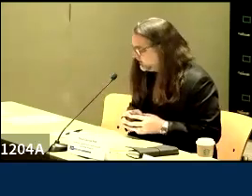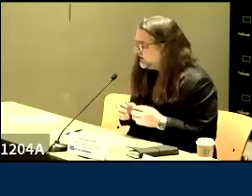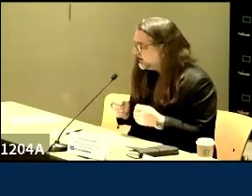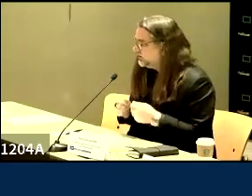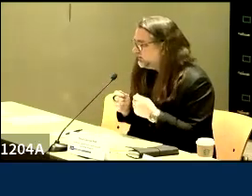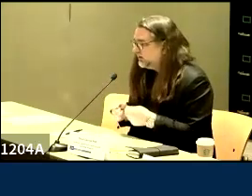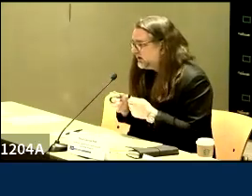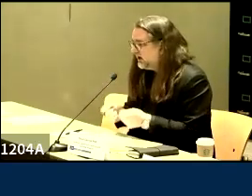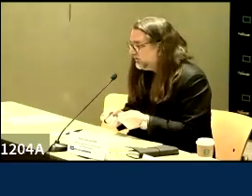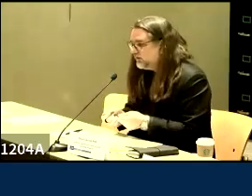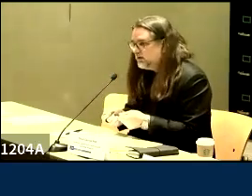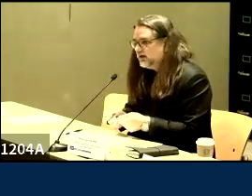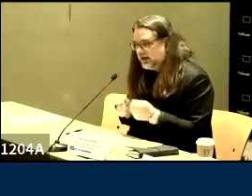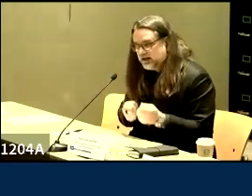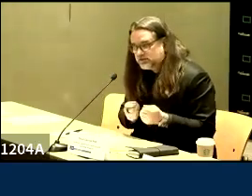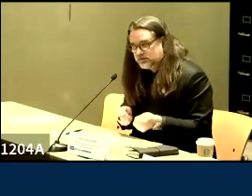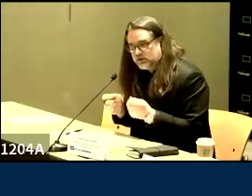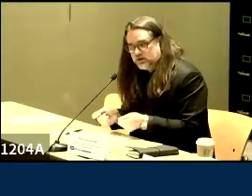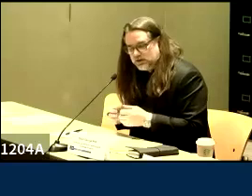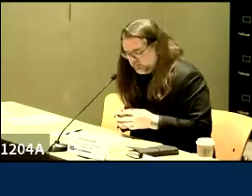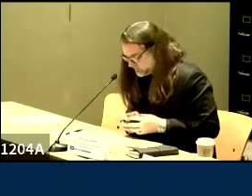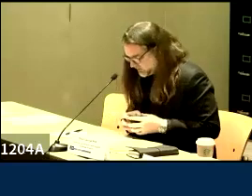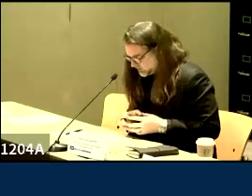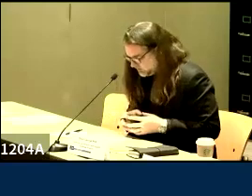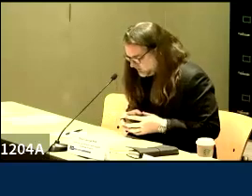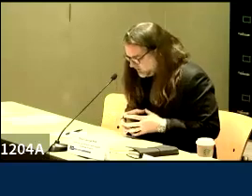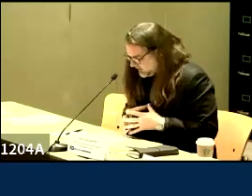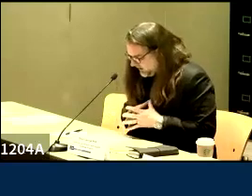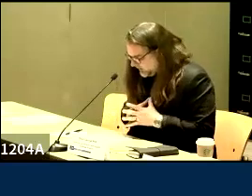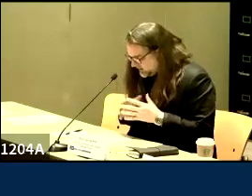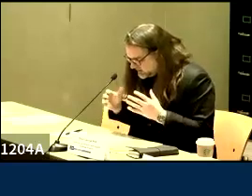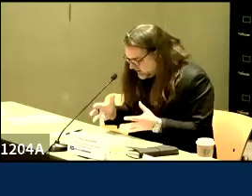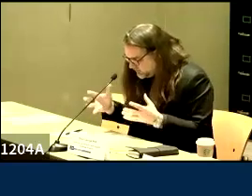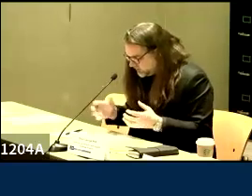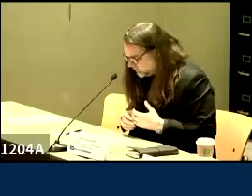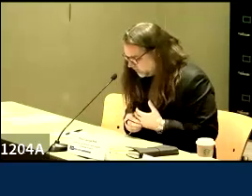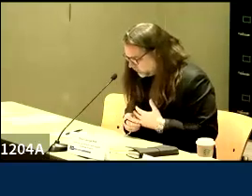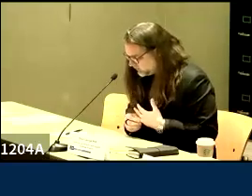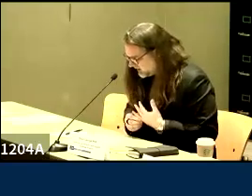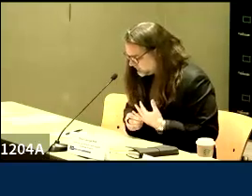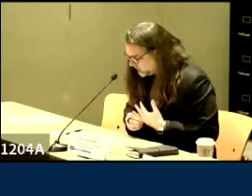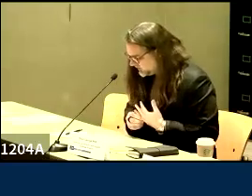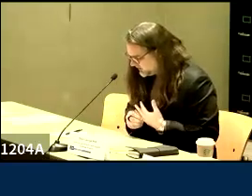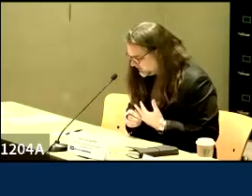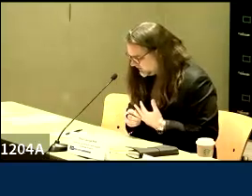in our national public health and national security infrastructure. And we continue to grow a world-class organization.